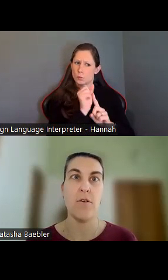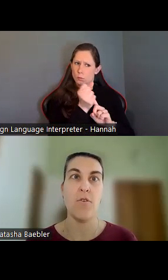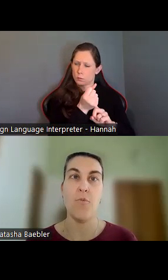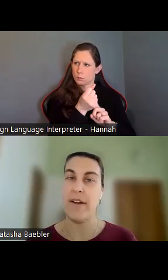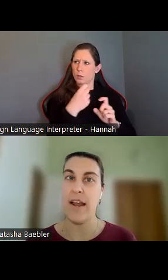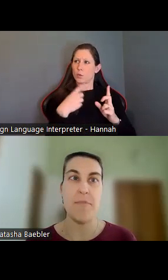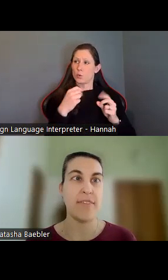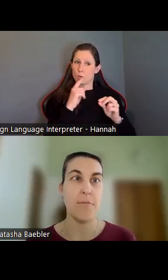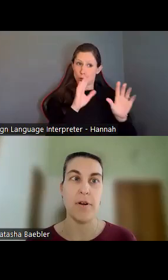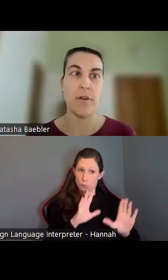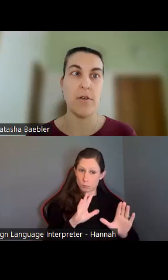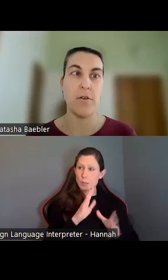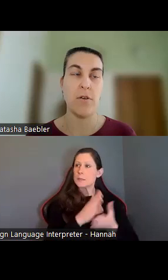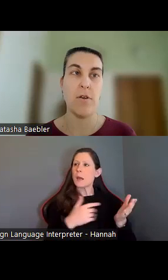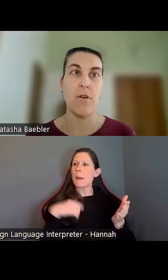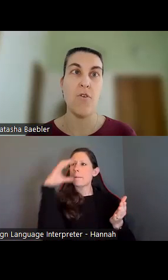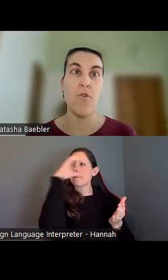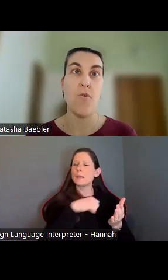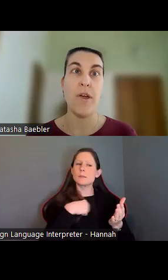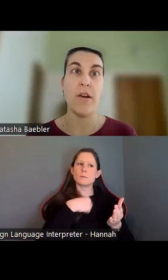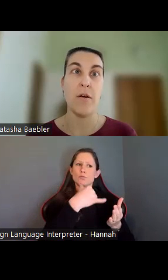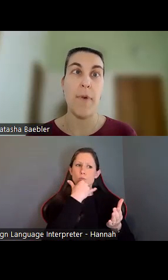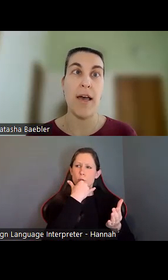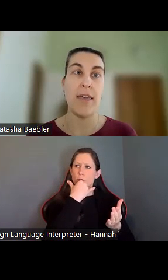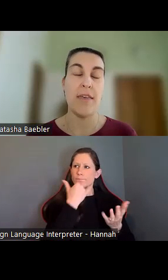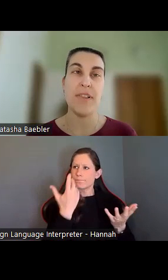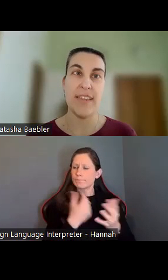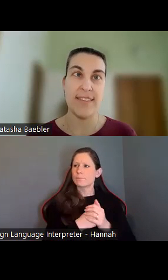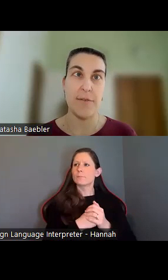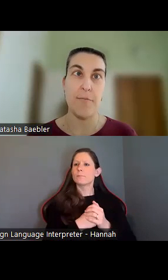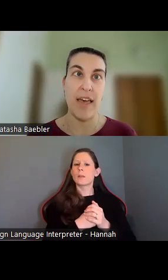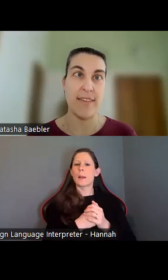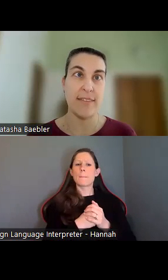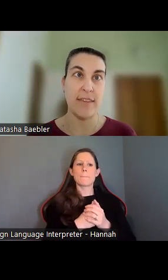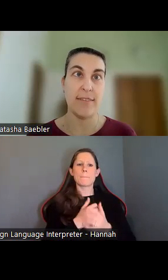Where did I miss the mark? Where are my implicit biases